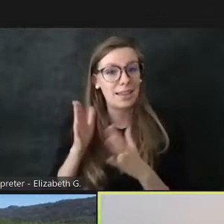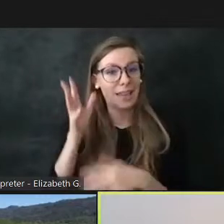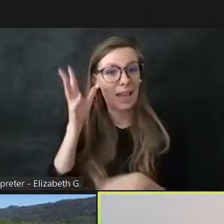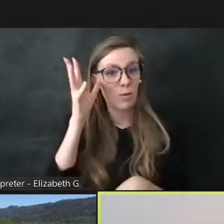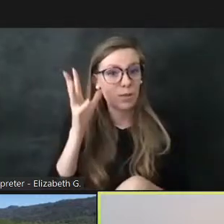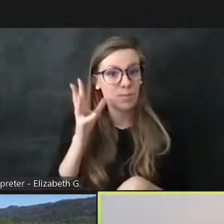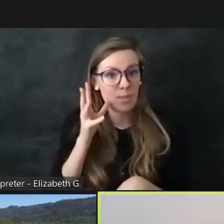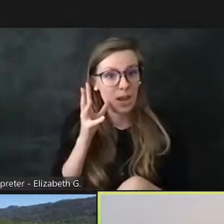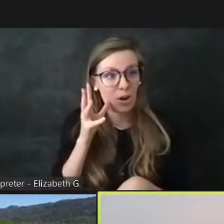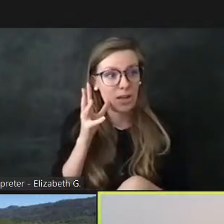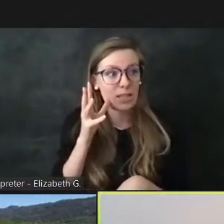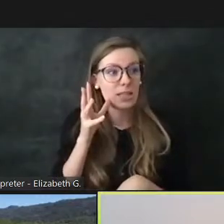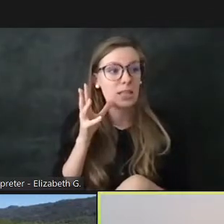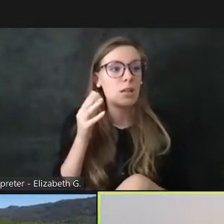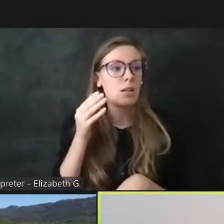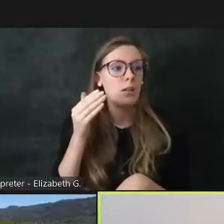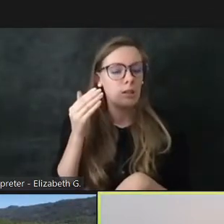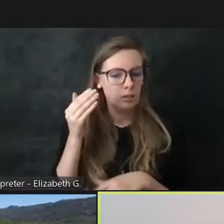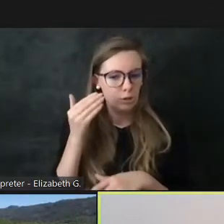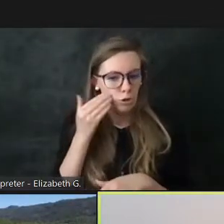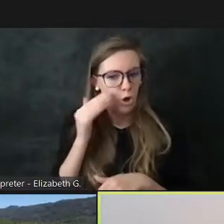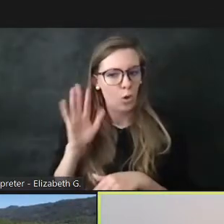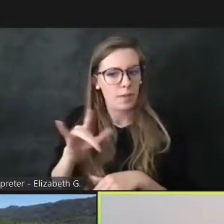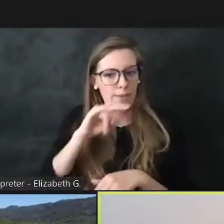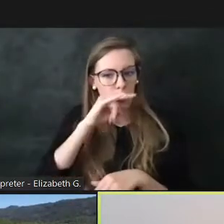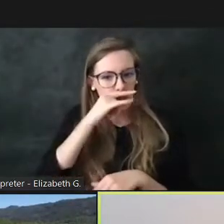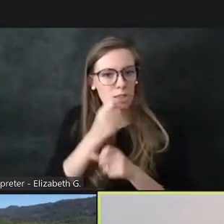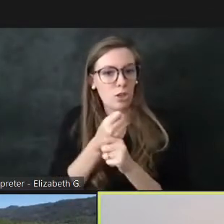state environment for children to return to. And there is a lot of measures in place to